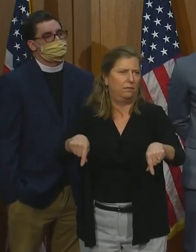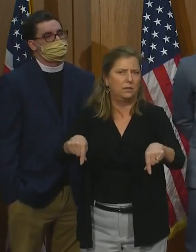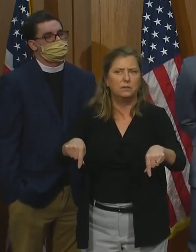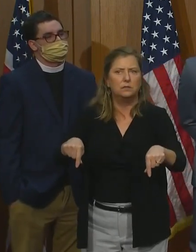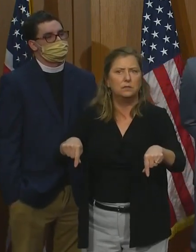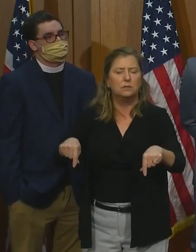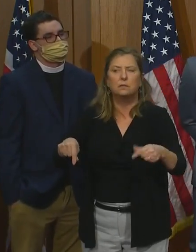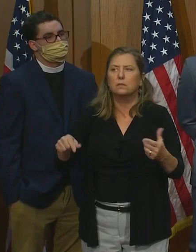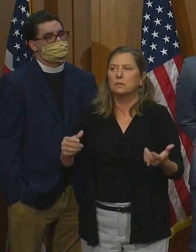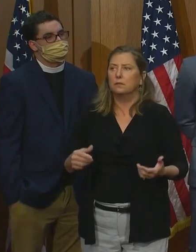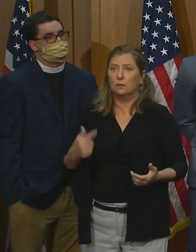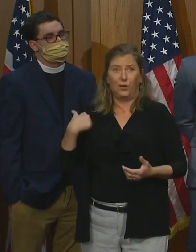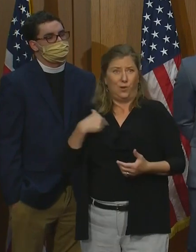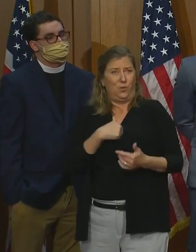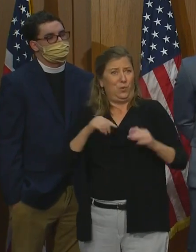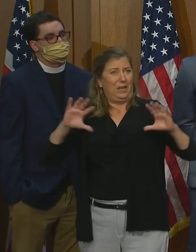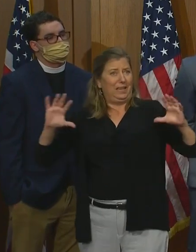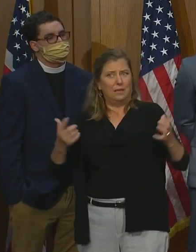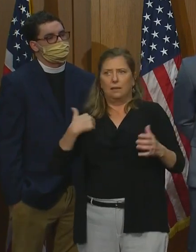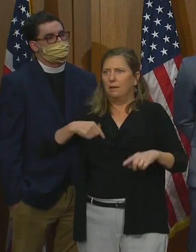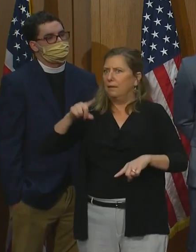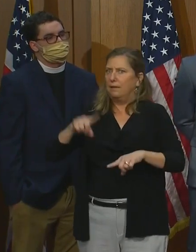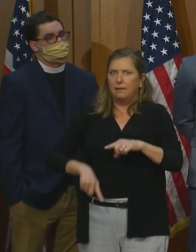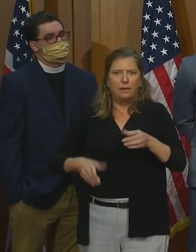DISCUSSIONS I'VE HAD EVERYBODY